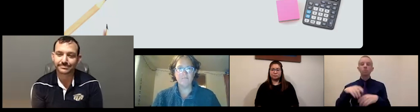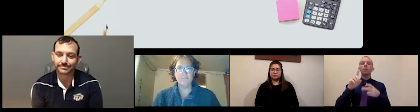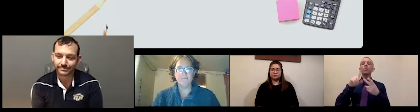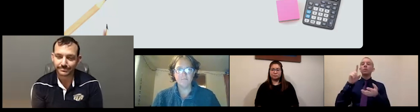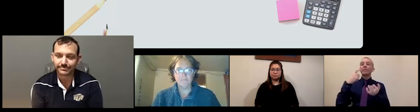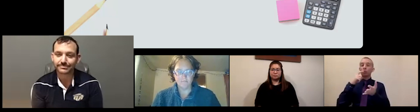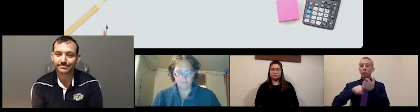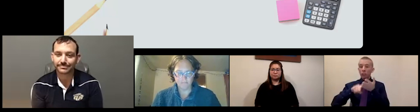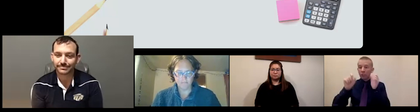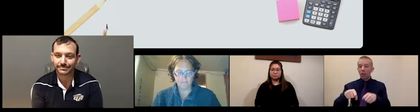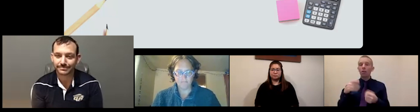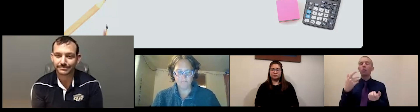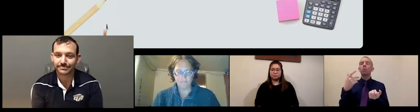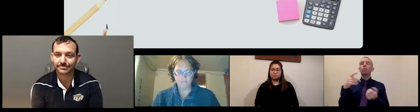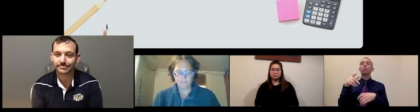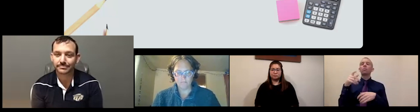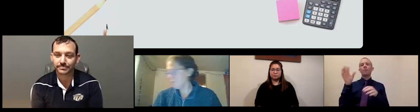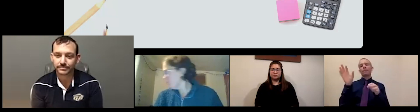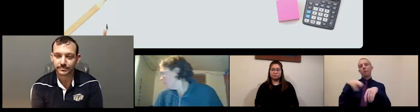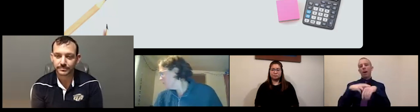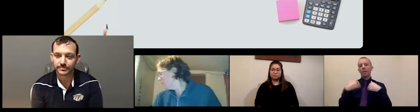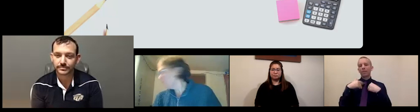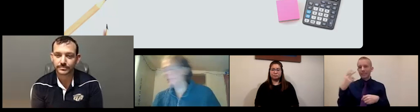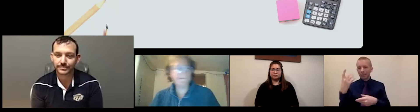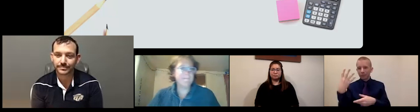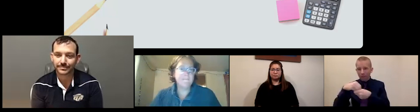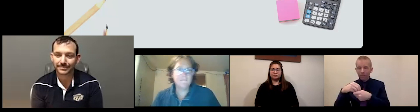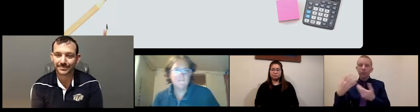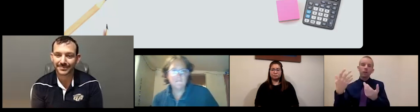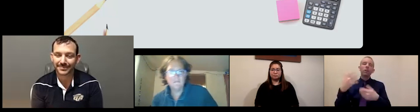Dental research is another possibility. Of course, with a PhD involved.